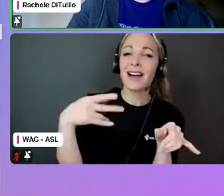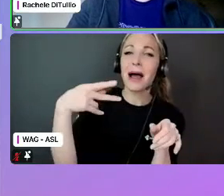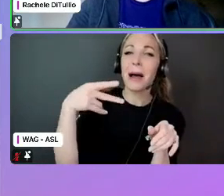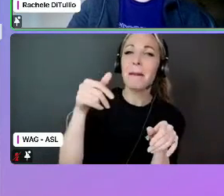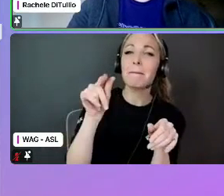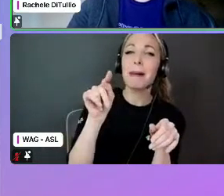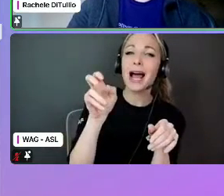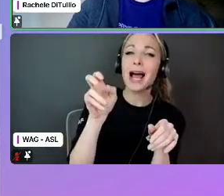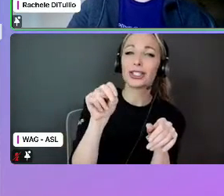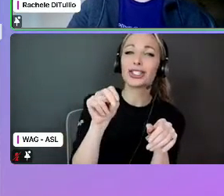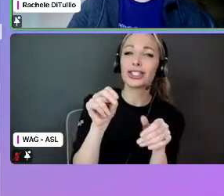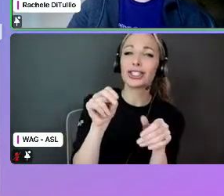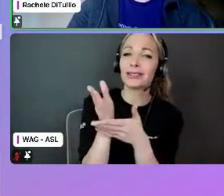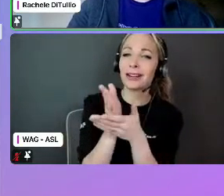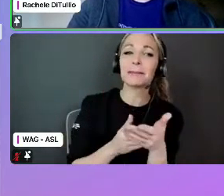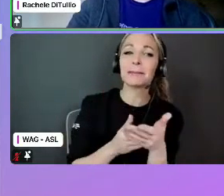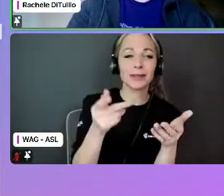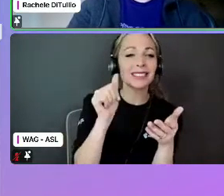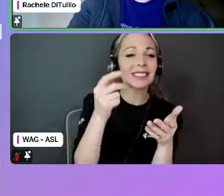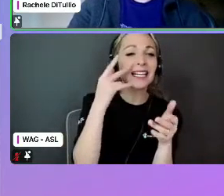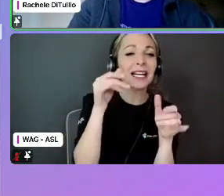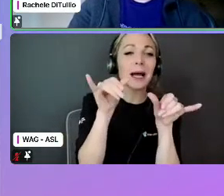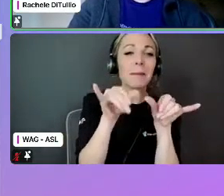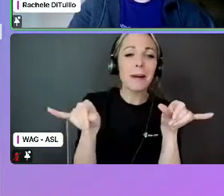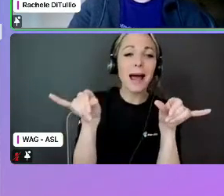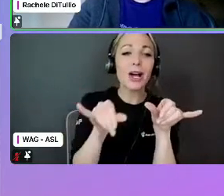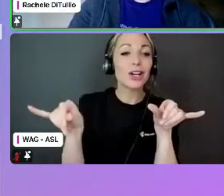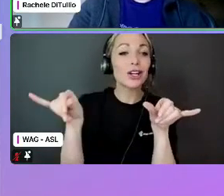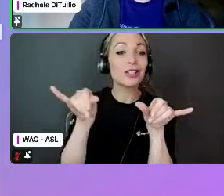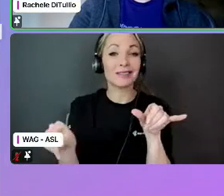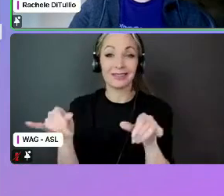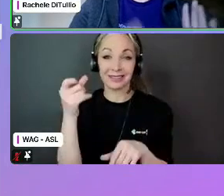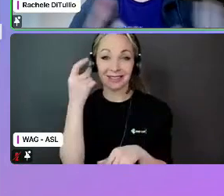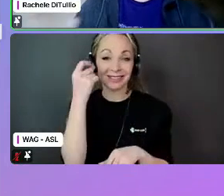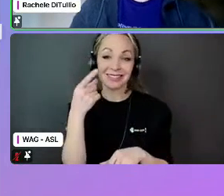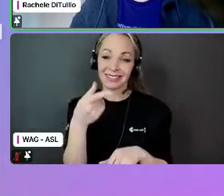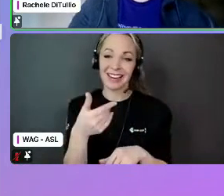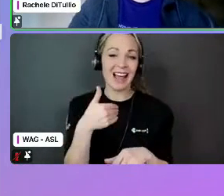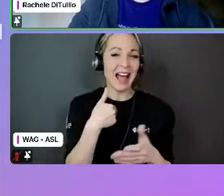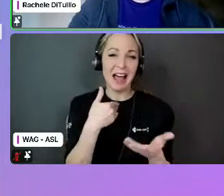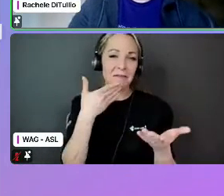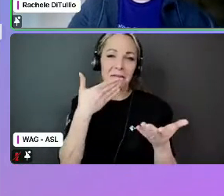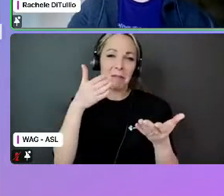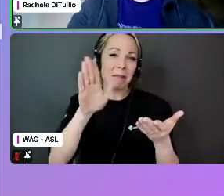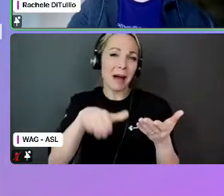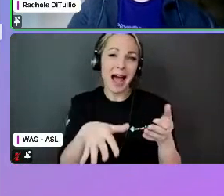this one in HTML. So again we have an input element, and this time we have a pattern attribute added to our input